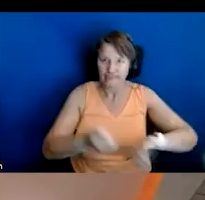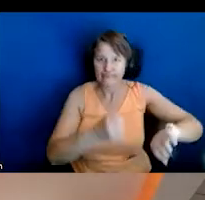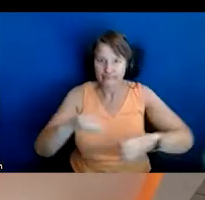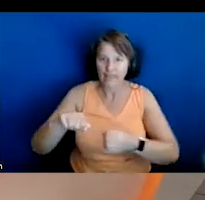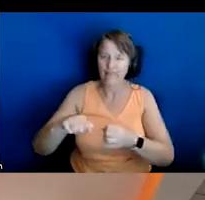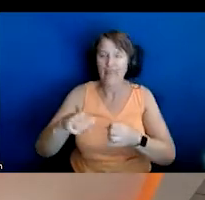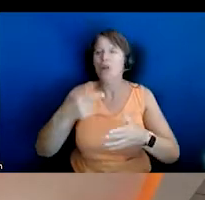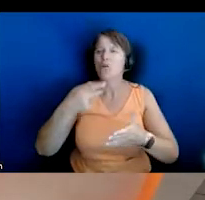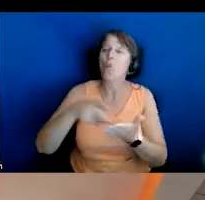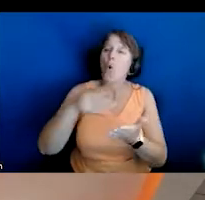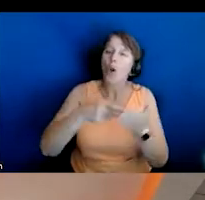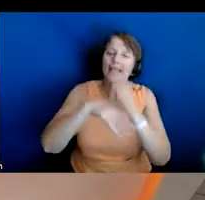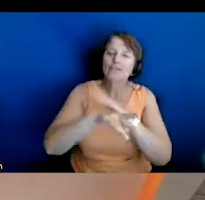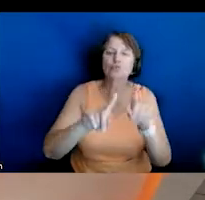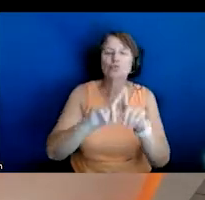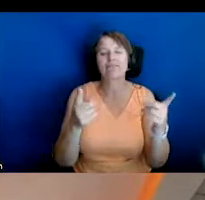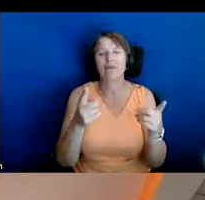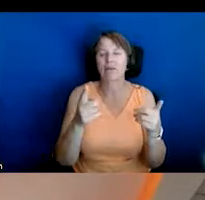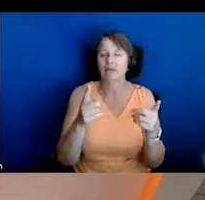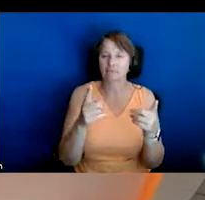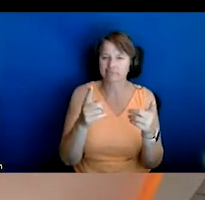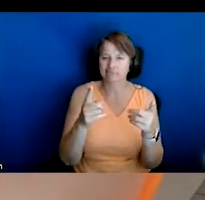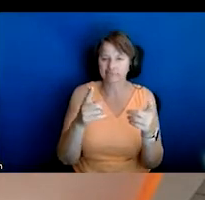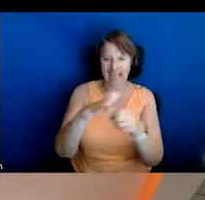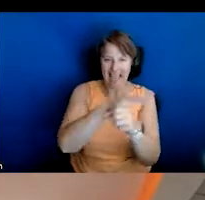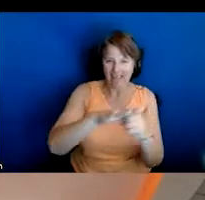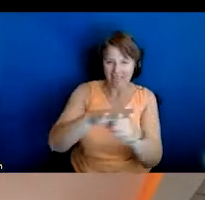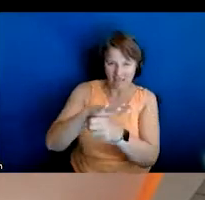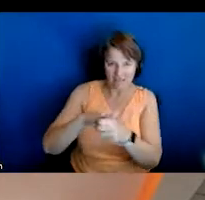different neighbourhoods to talk to people about the idea of a farm and